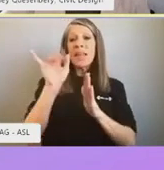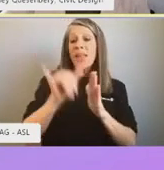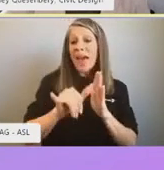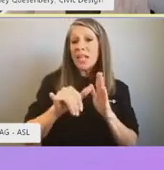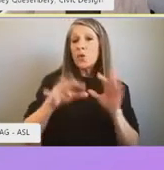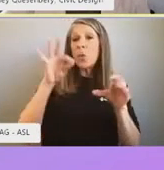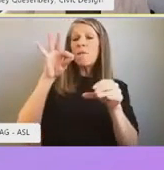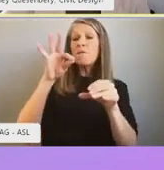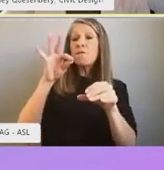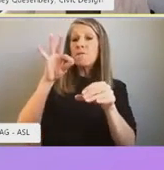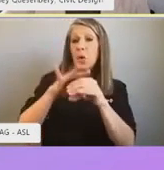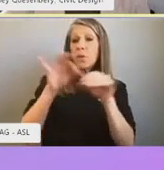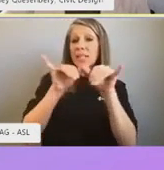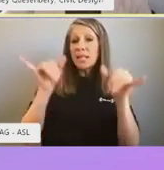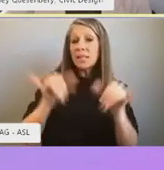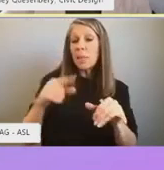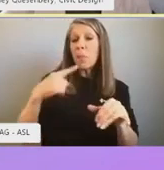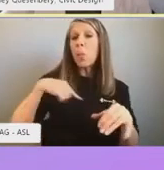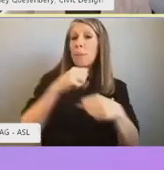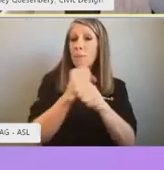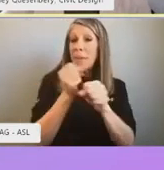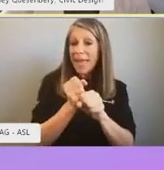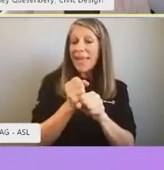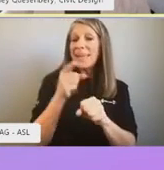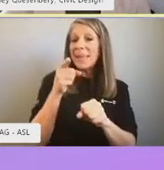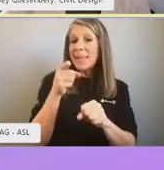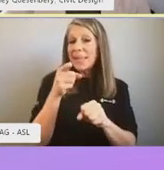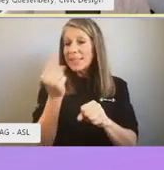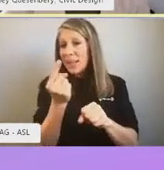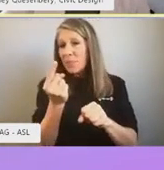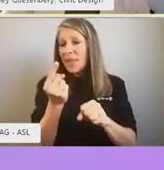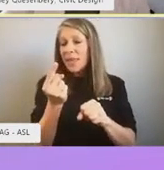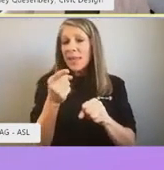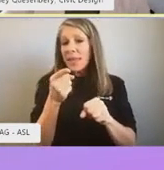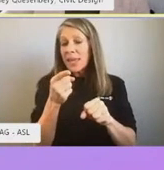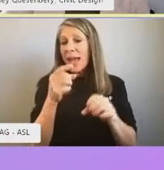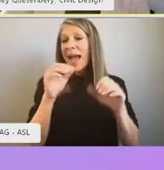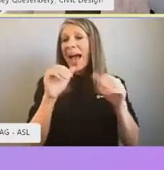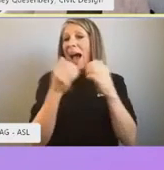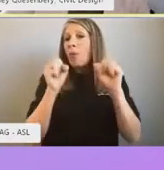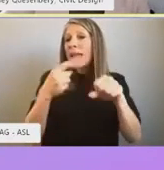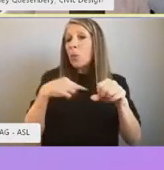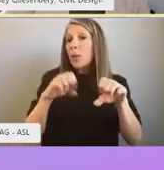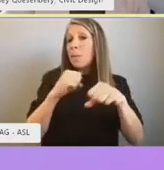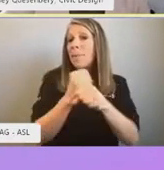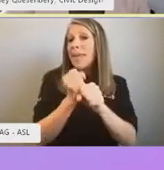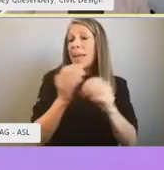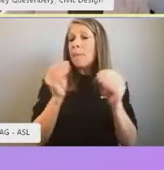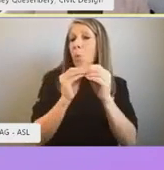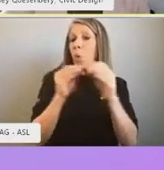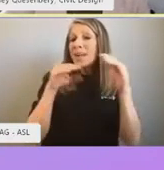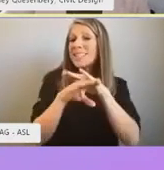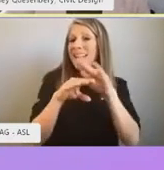boat -- into a voting system. We have been talking about it since 2006, and now two projects are working on building it into a voting